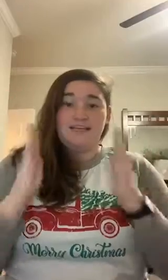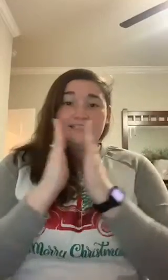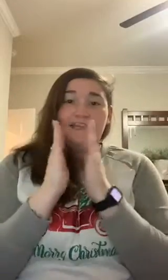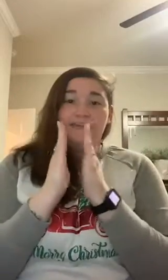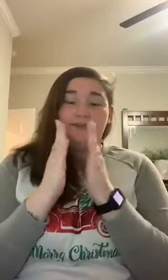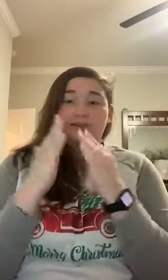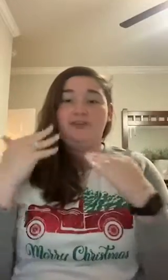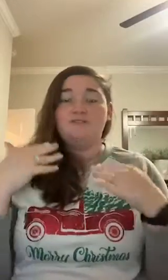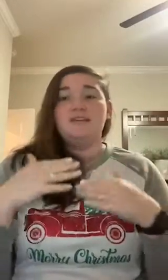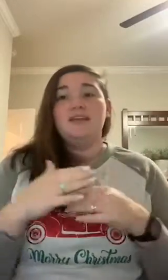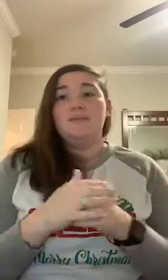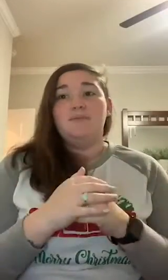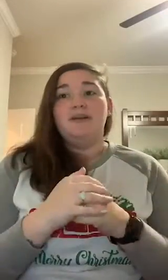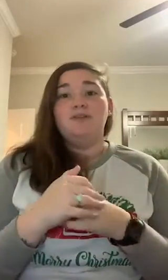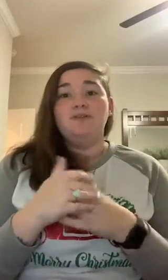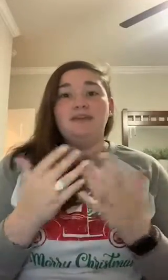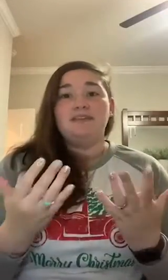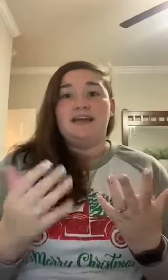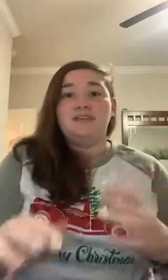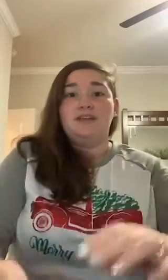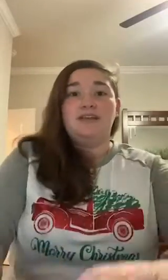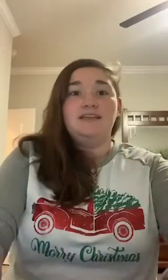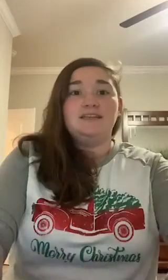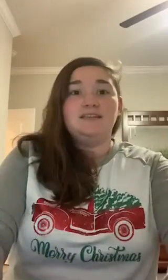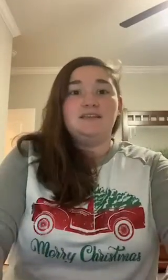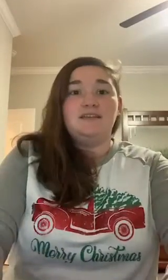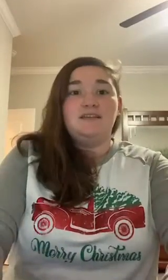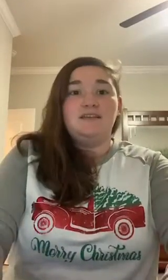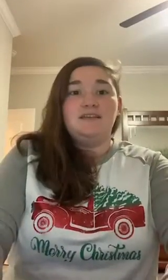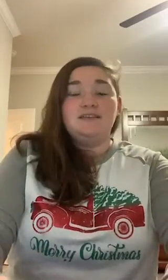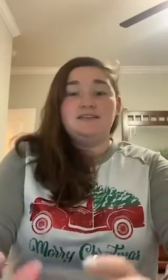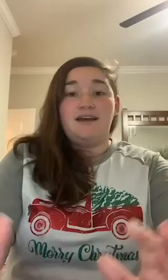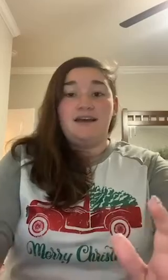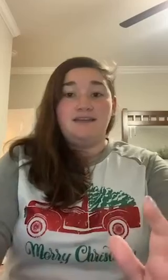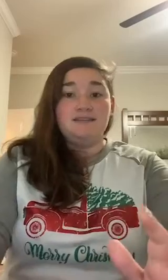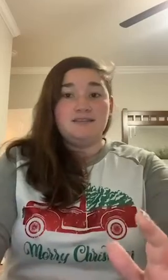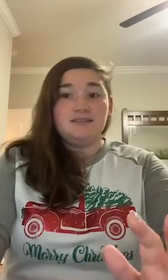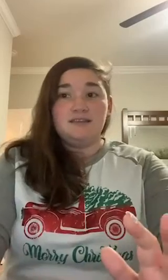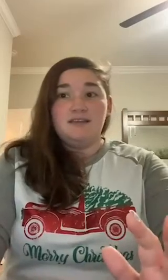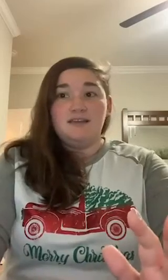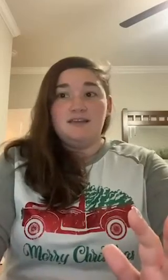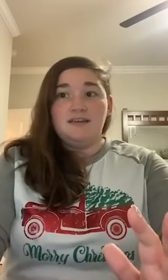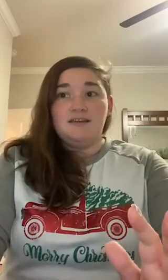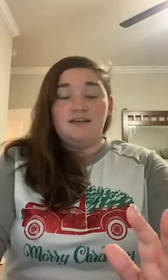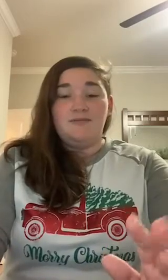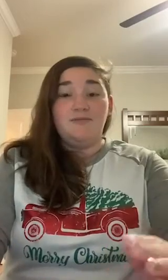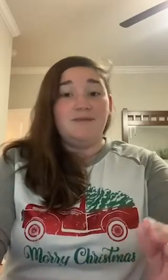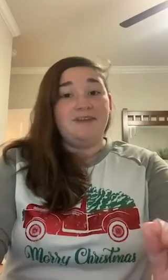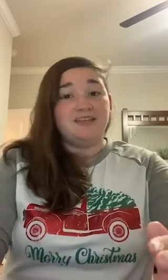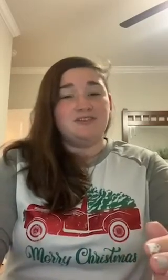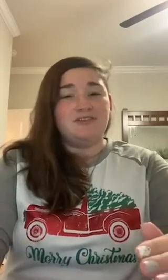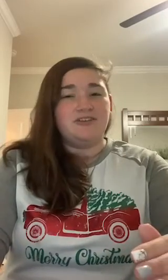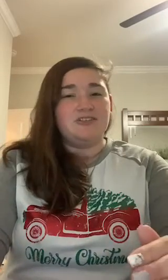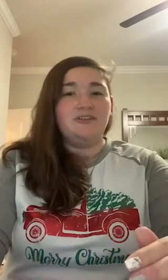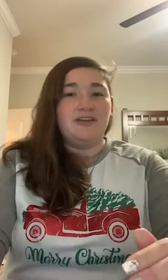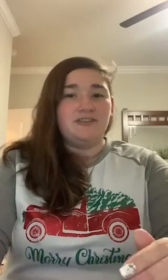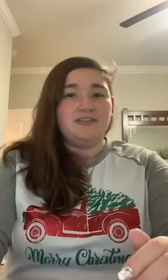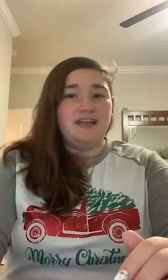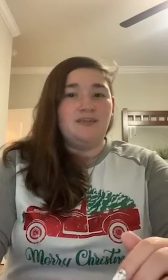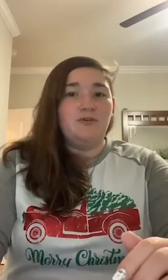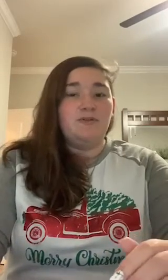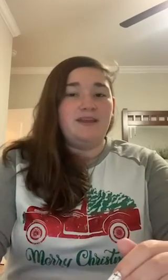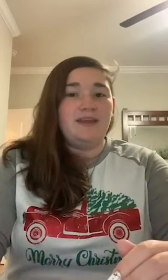signing it very close but you can exaggerate signs but make sure they're still understandable because